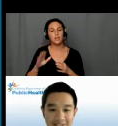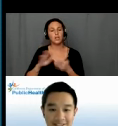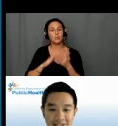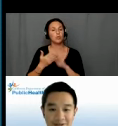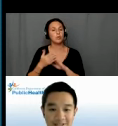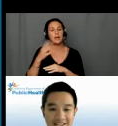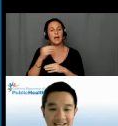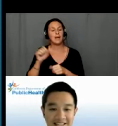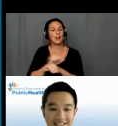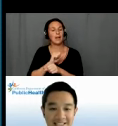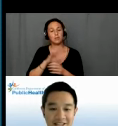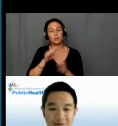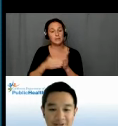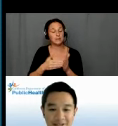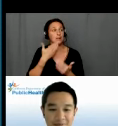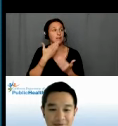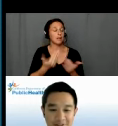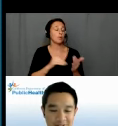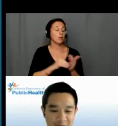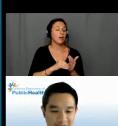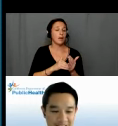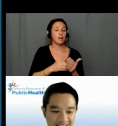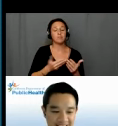Thank you again and take it away, Professor Flores.